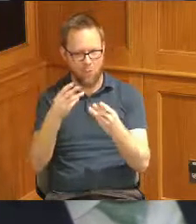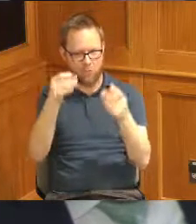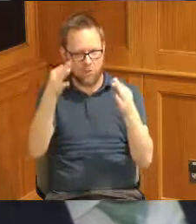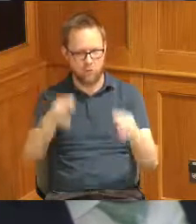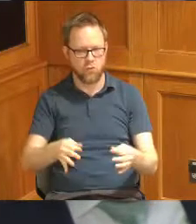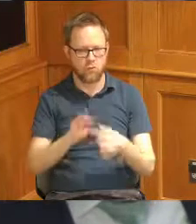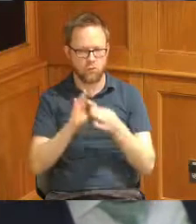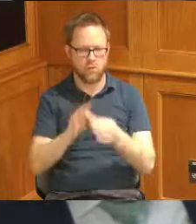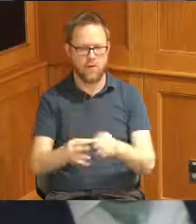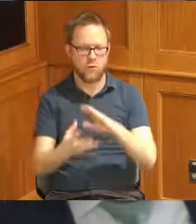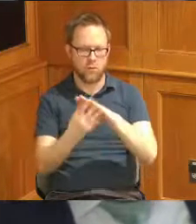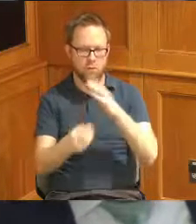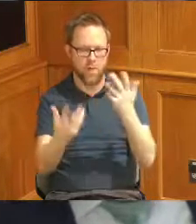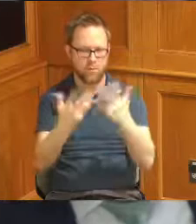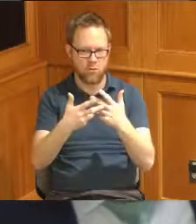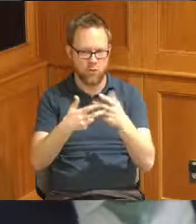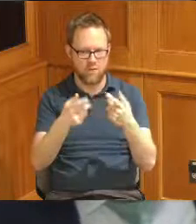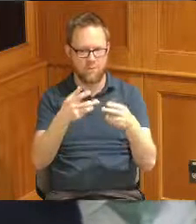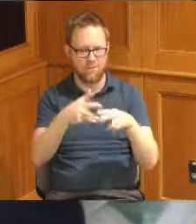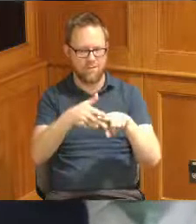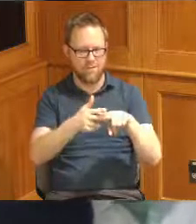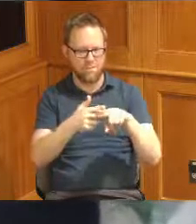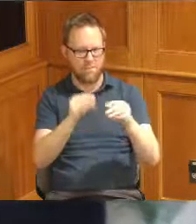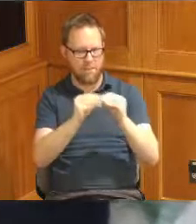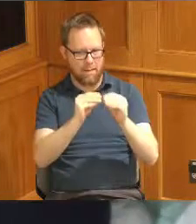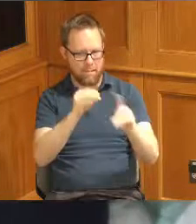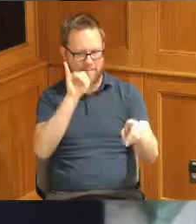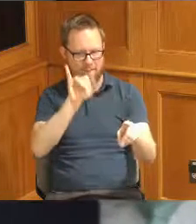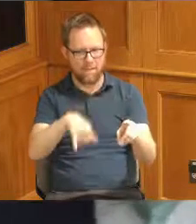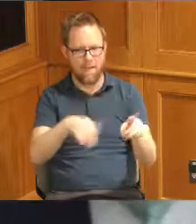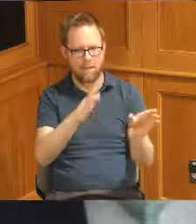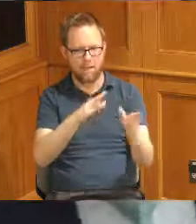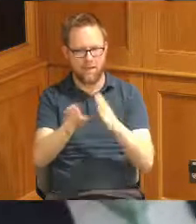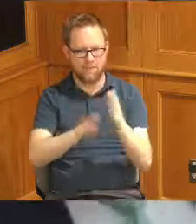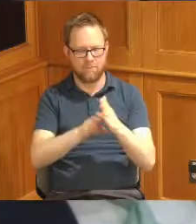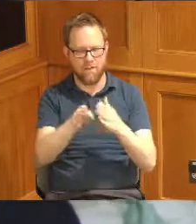and the Planning and Development office we have the purchase of a Ford Explorer in the Sheriff's